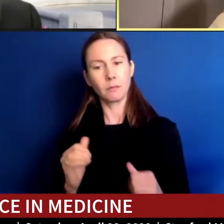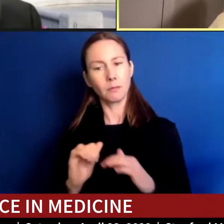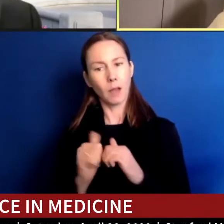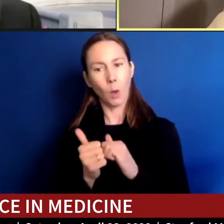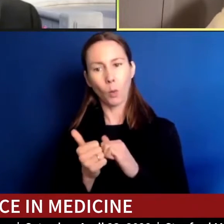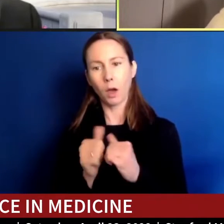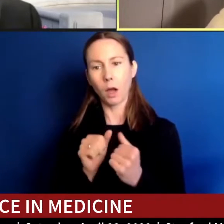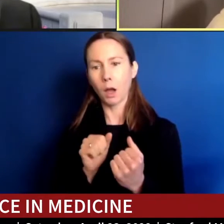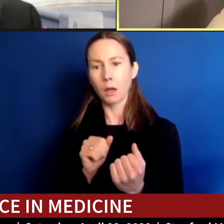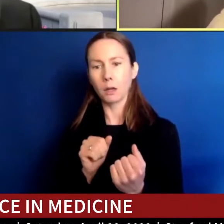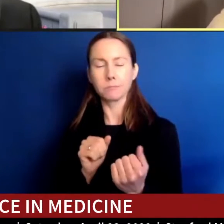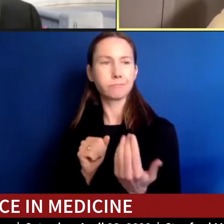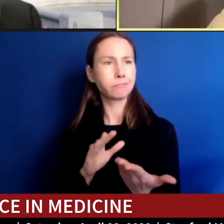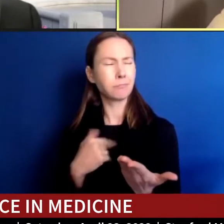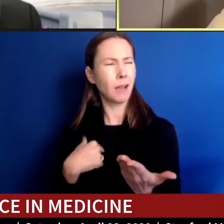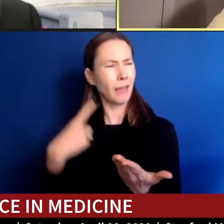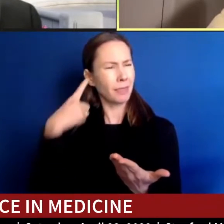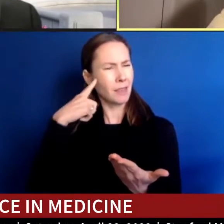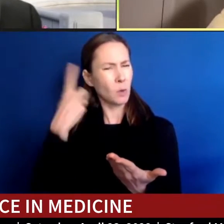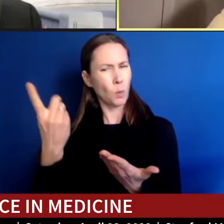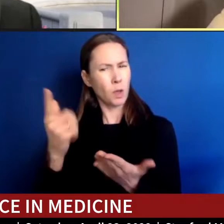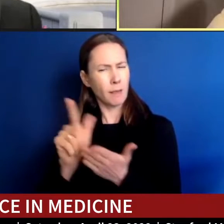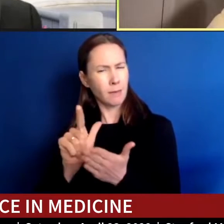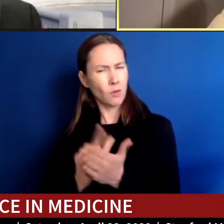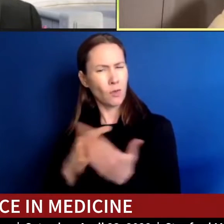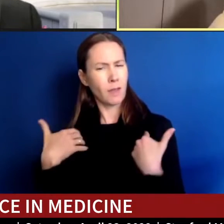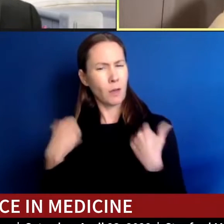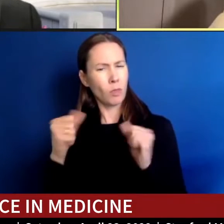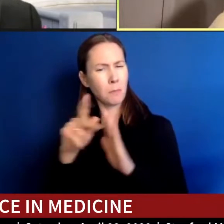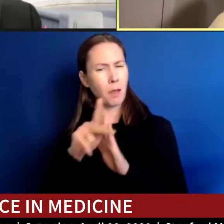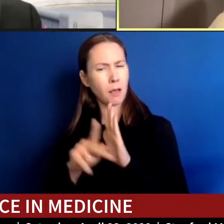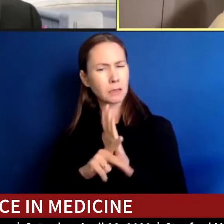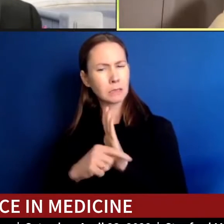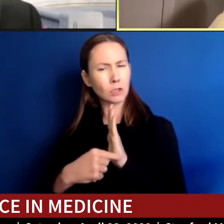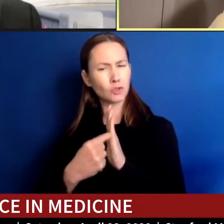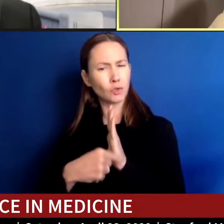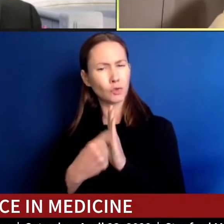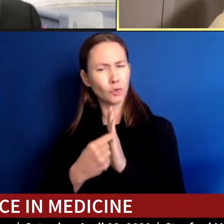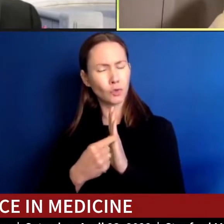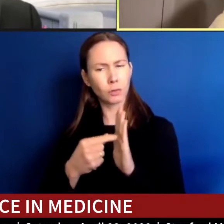I believe it was a legal health policy journal, where he talked about how scarcity